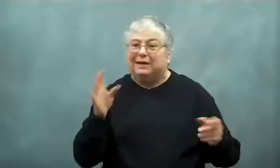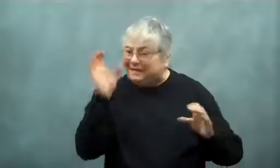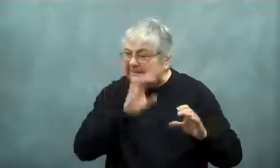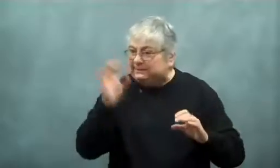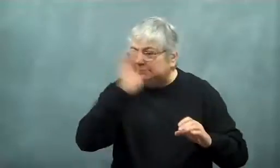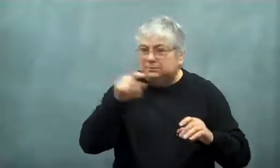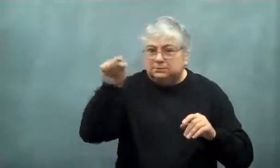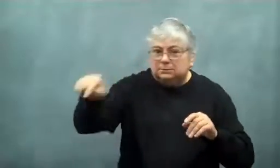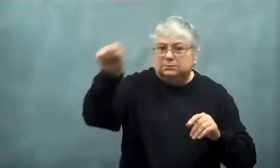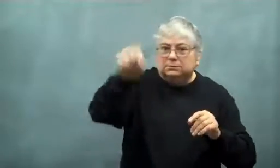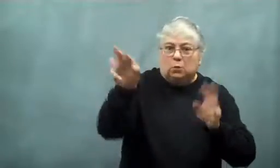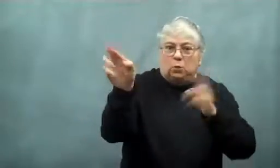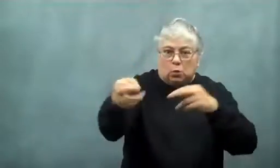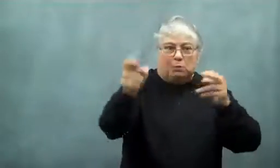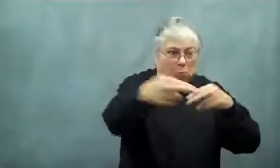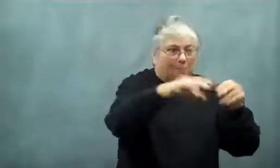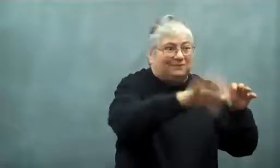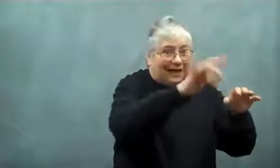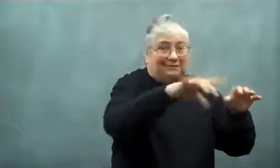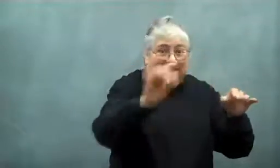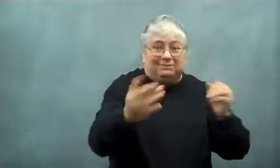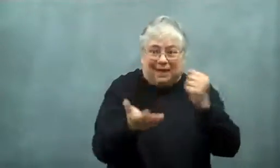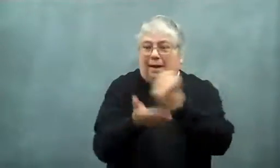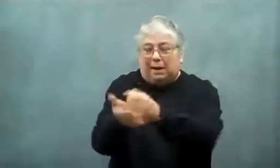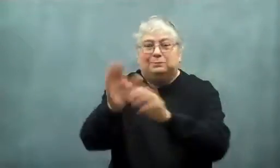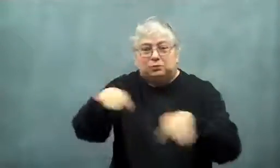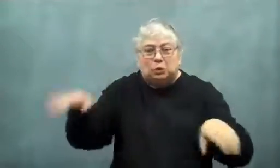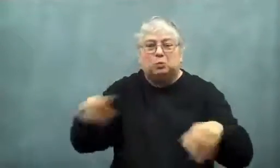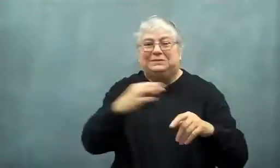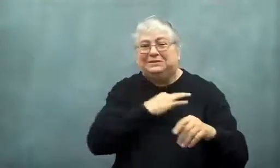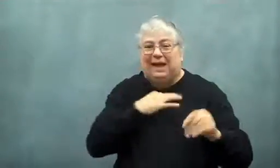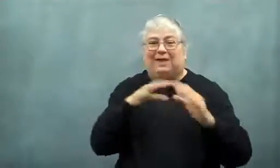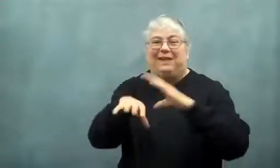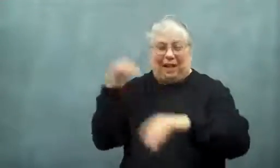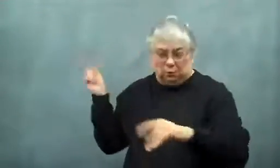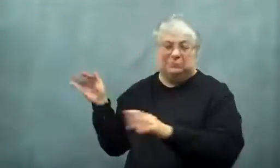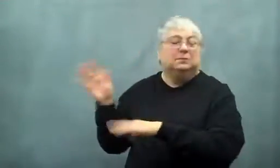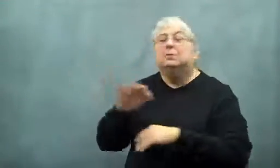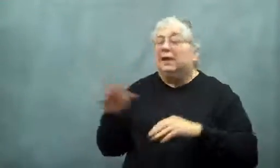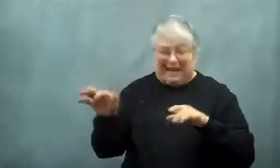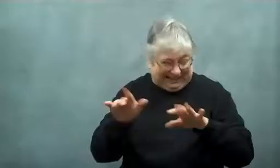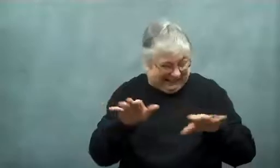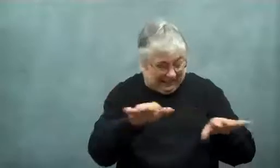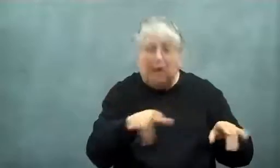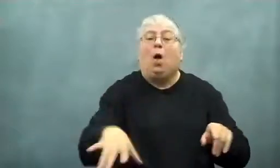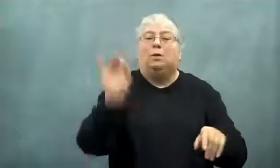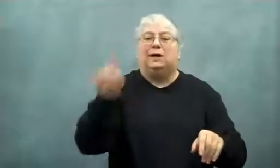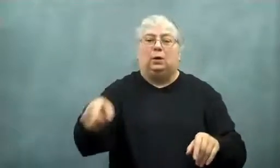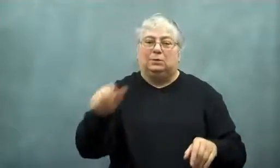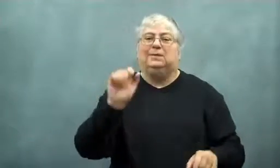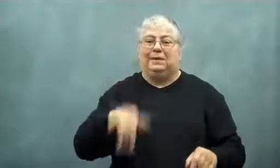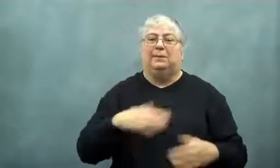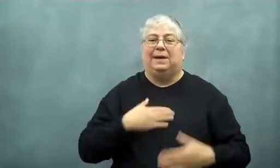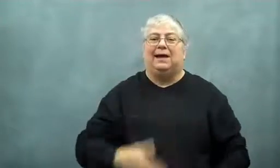They went to each classroom to find the children and staff and get them out.